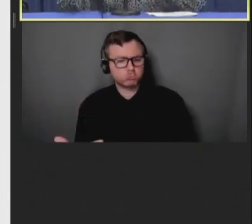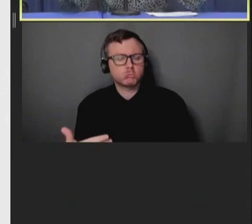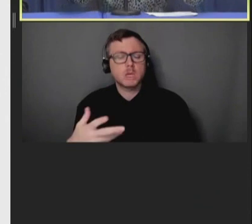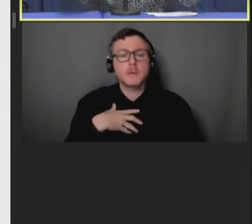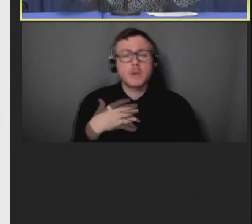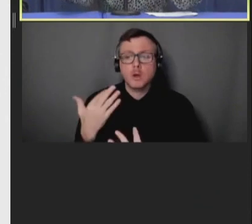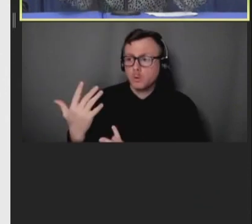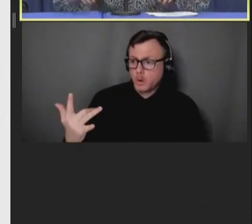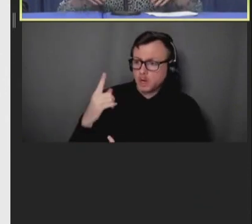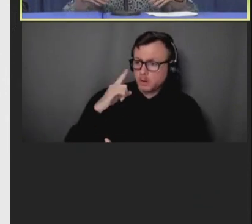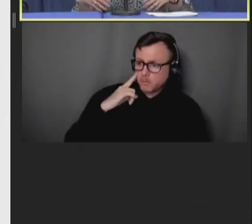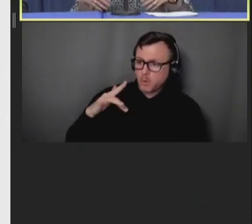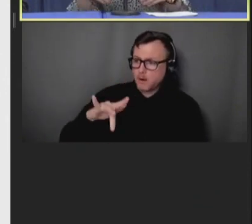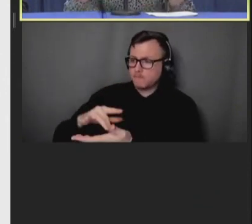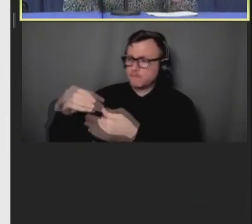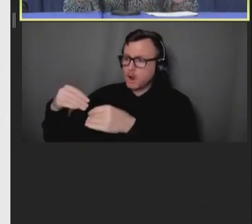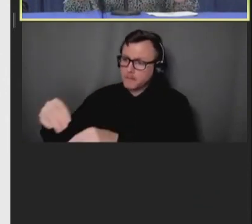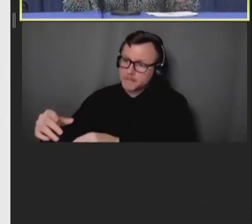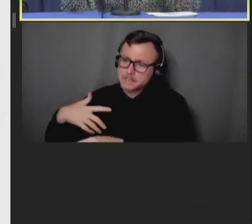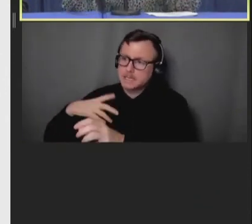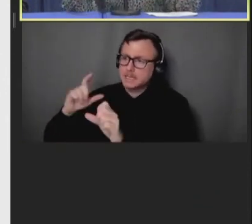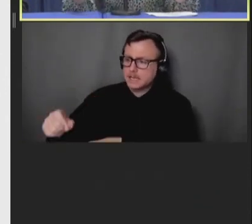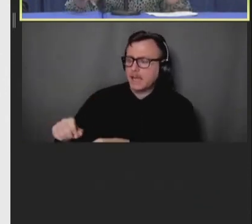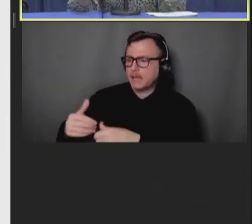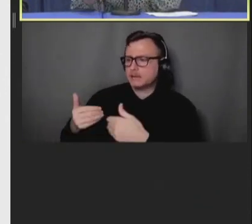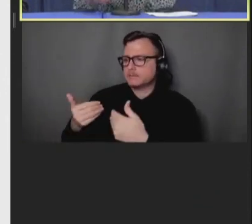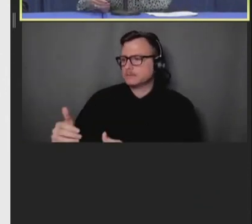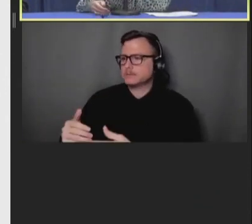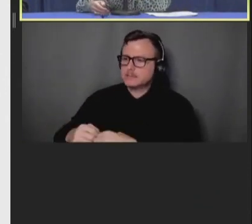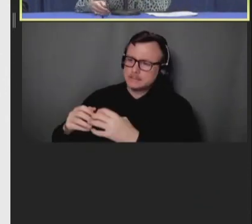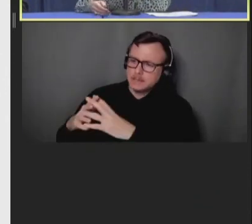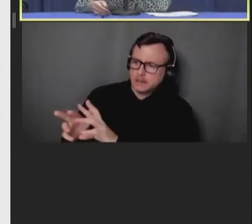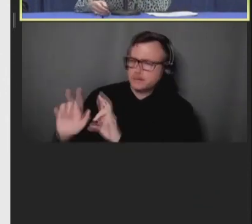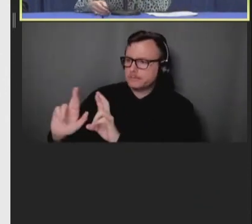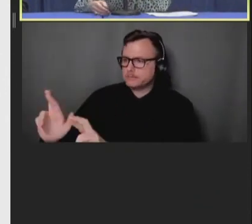for pharmacies to get spun up where they could do this in a fashion where they got reimbursed.